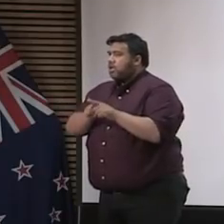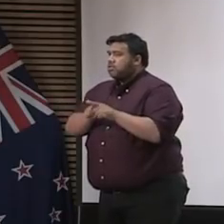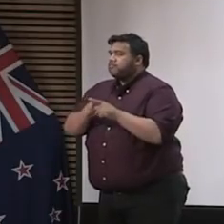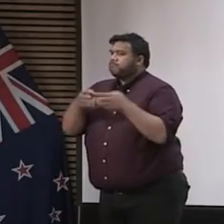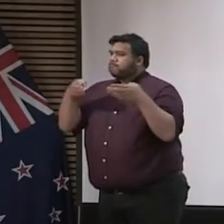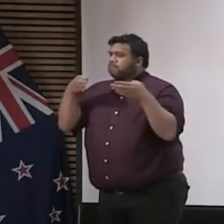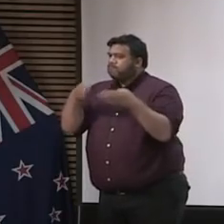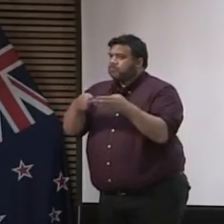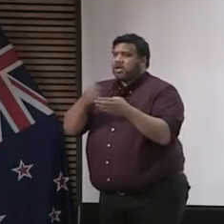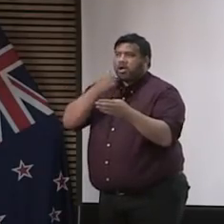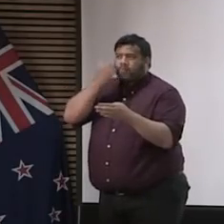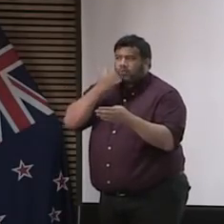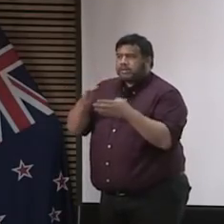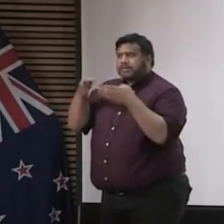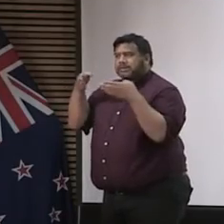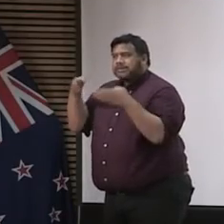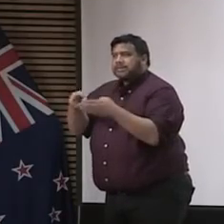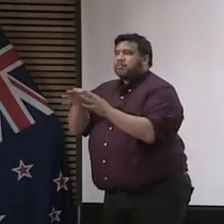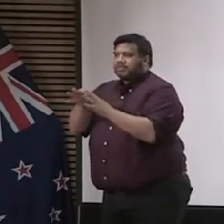we reach Maori and Pacific communities.